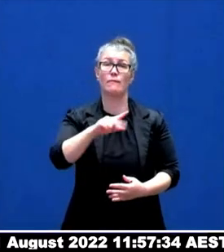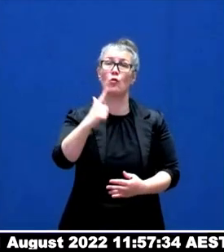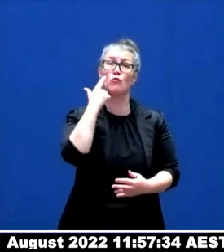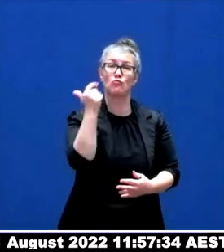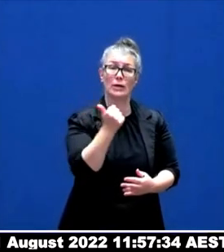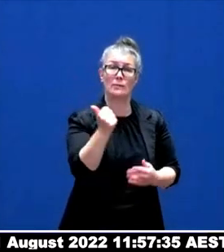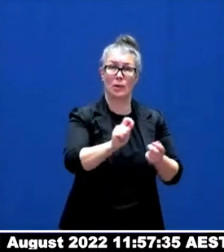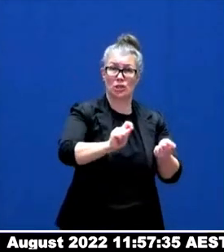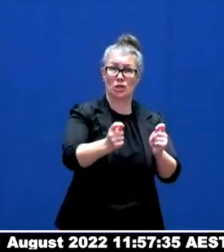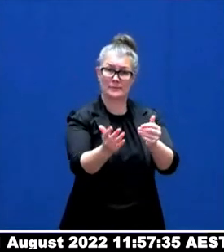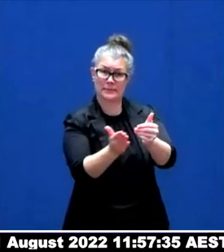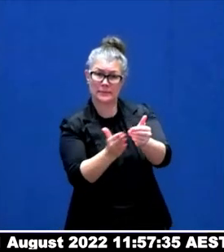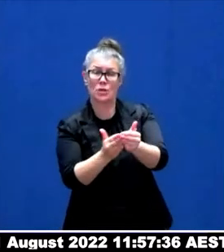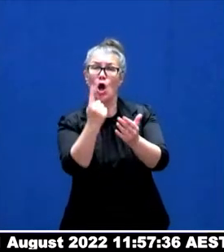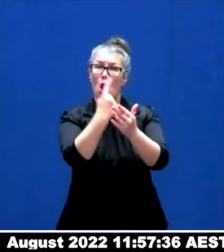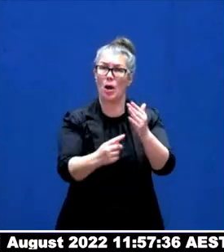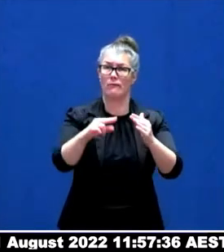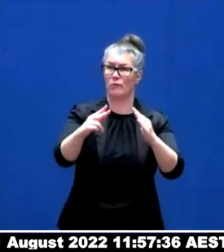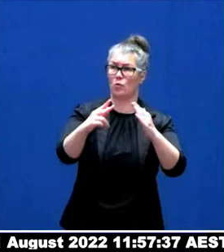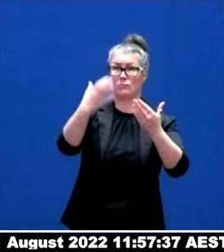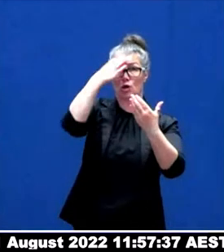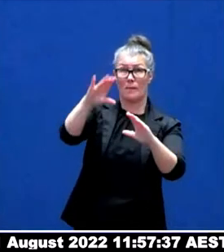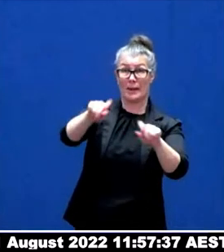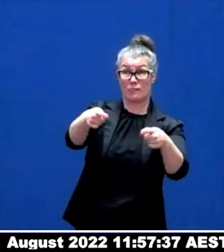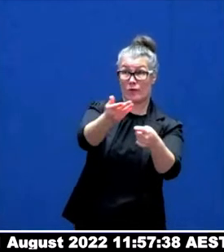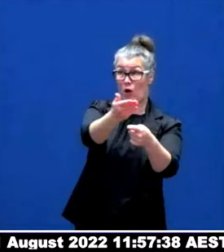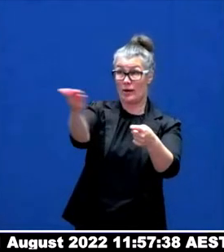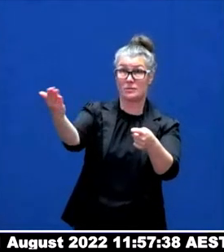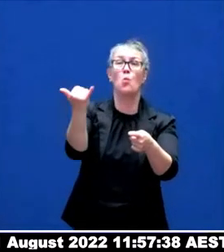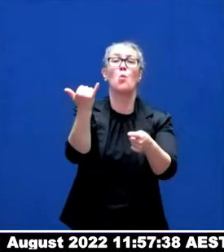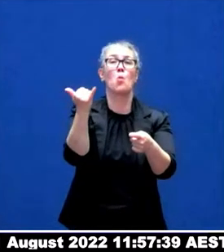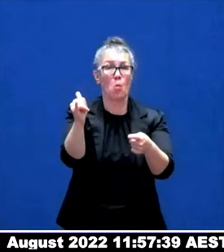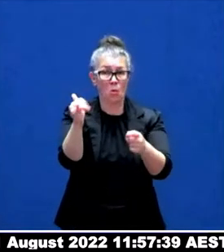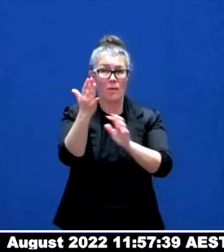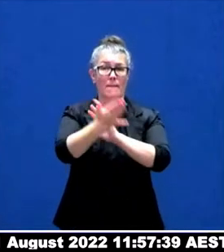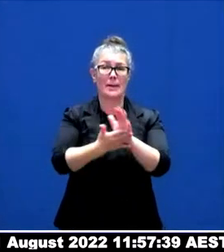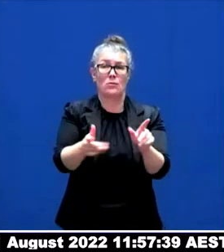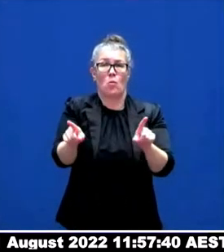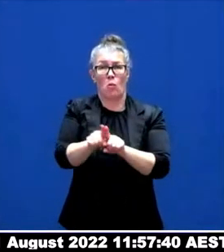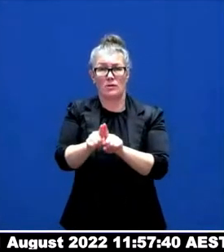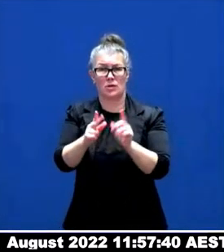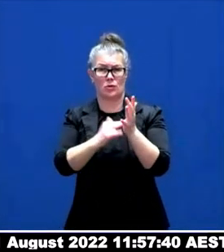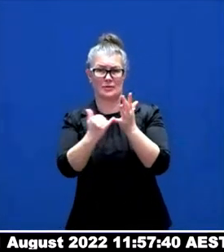only applies to accommodation providers? Or does this extend to New South Wales government as well?